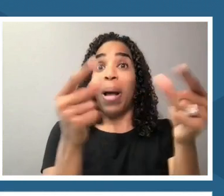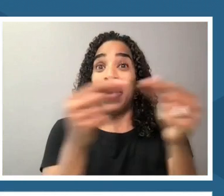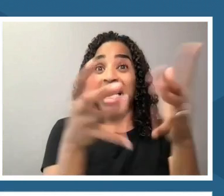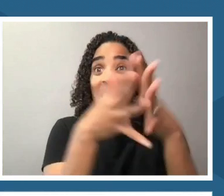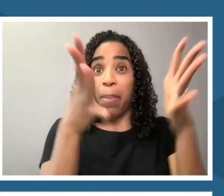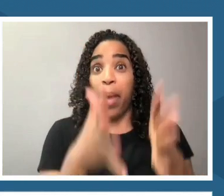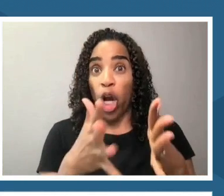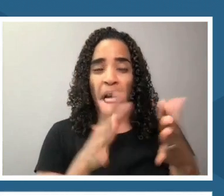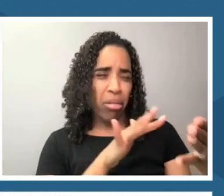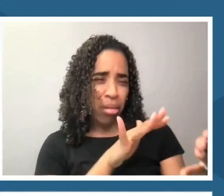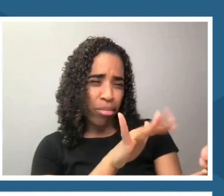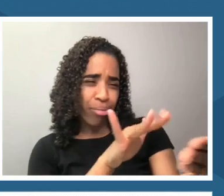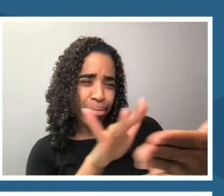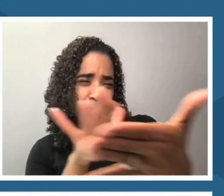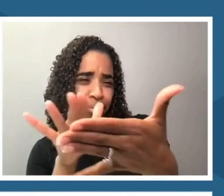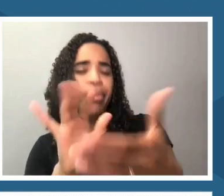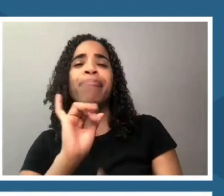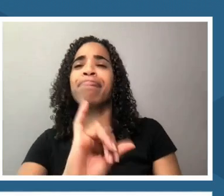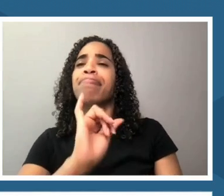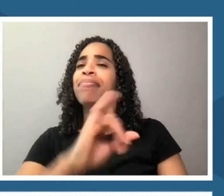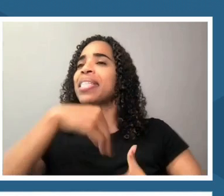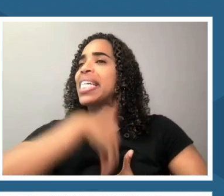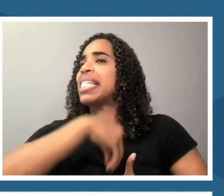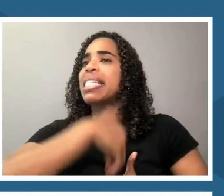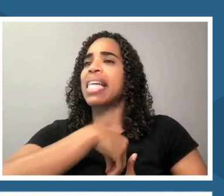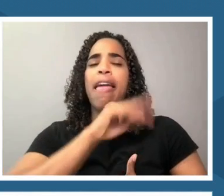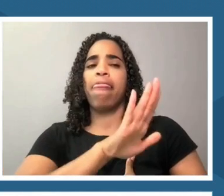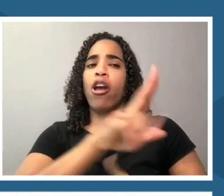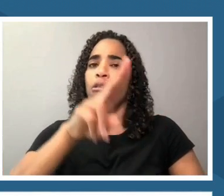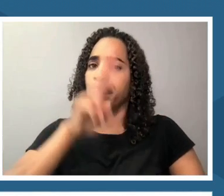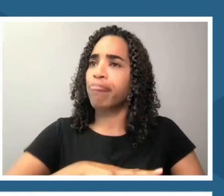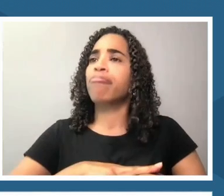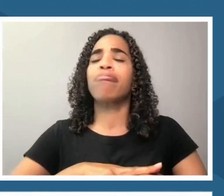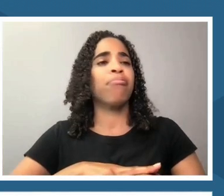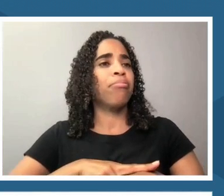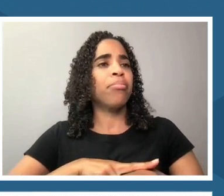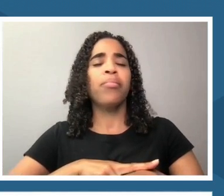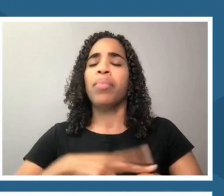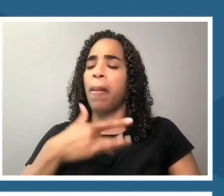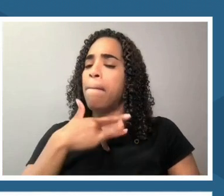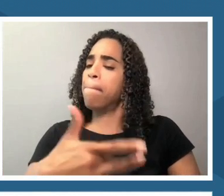there are inherent cultural traits that